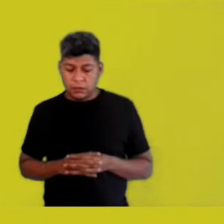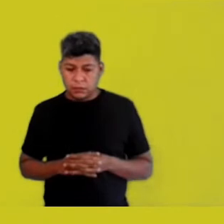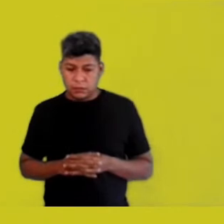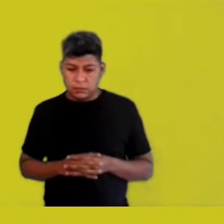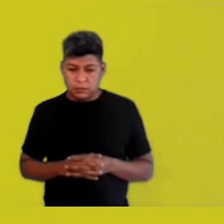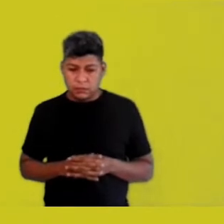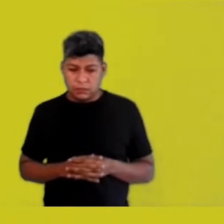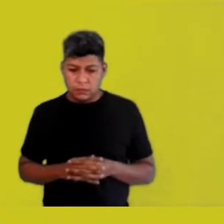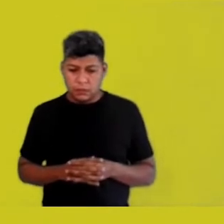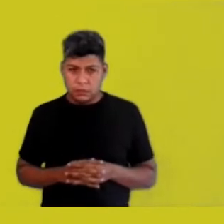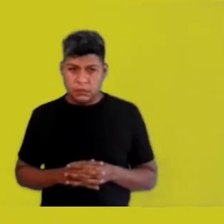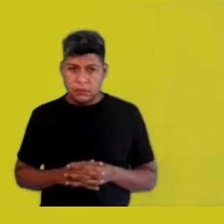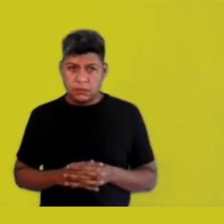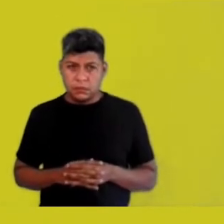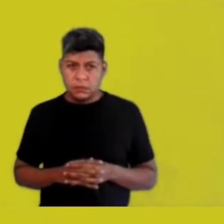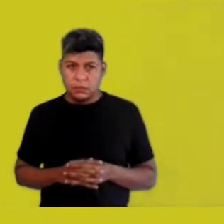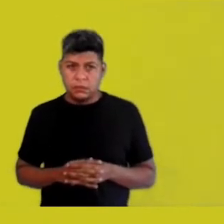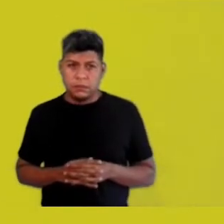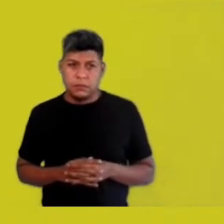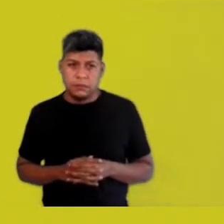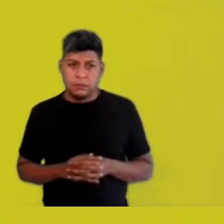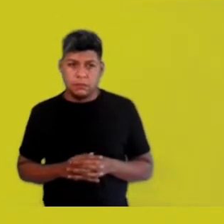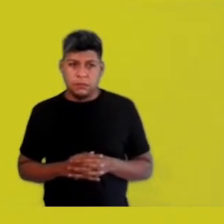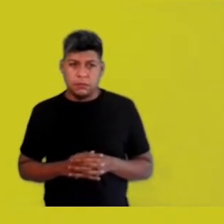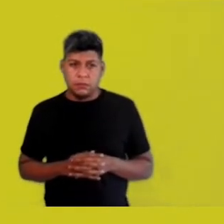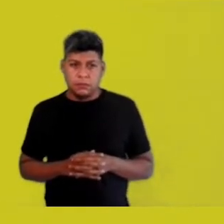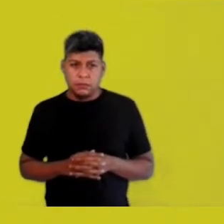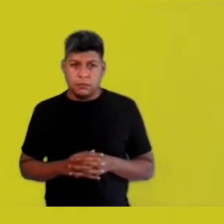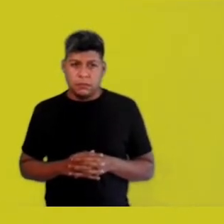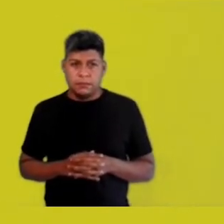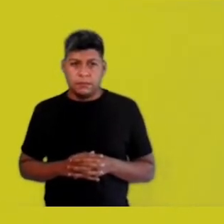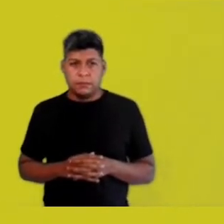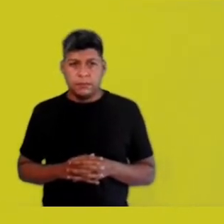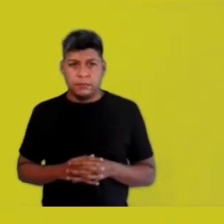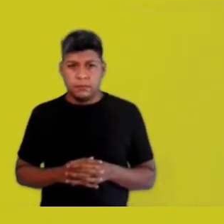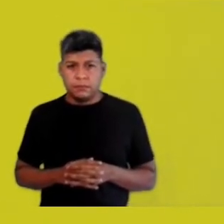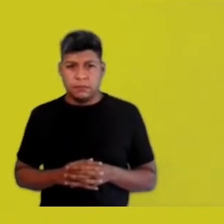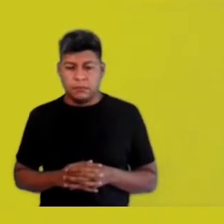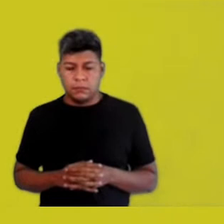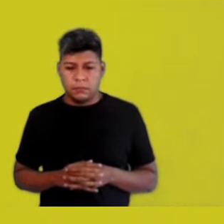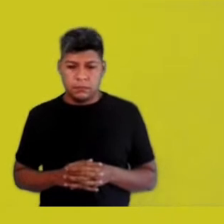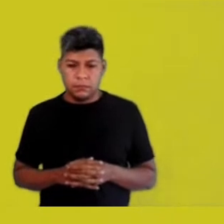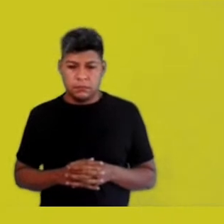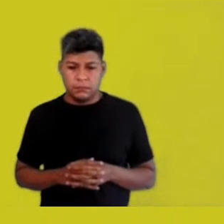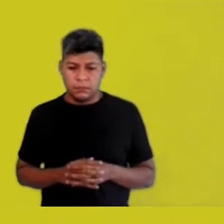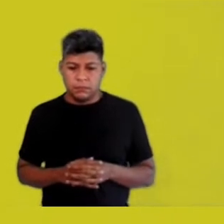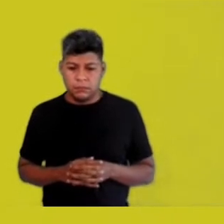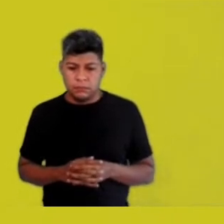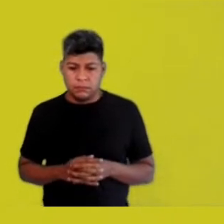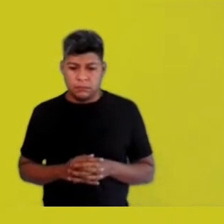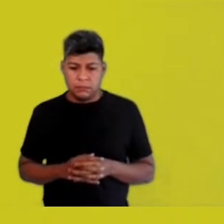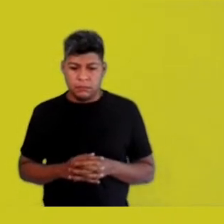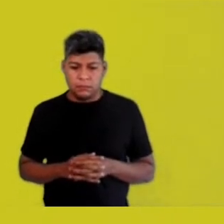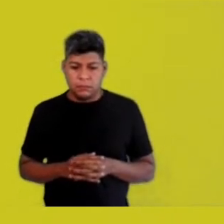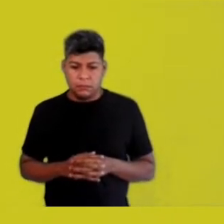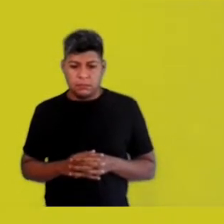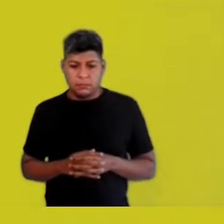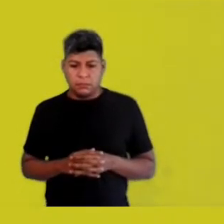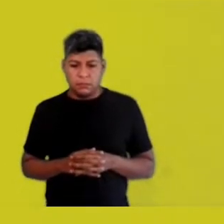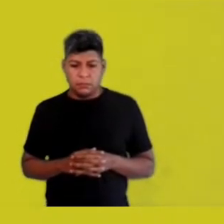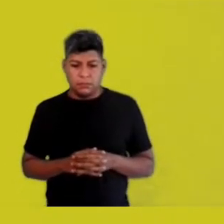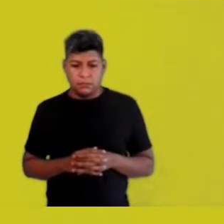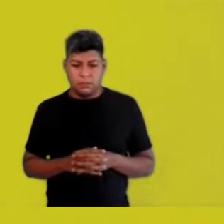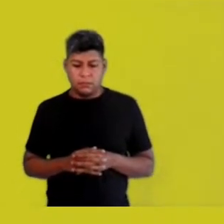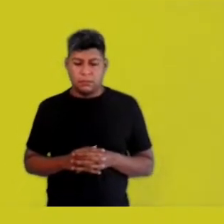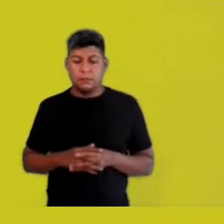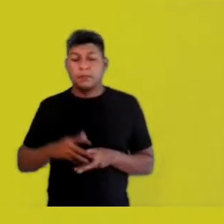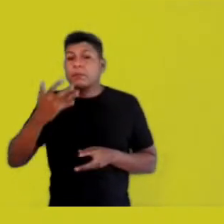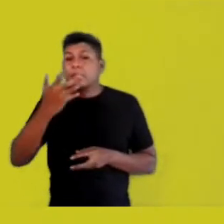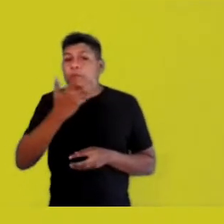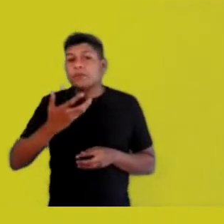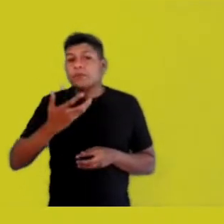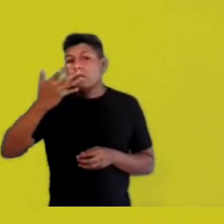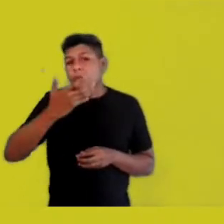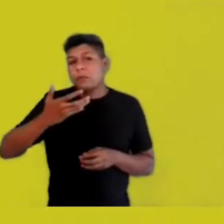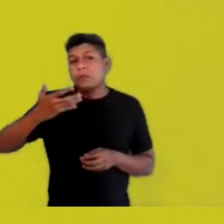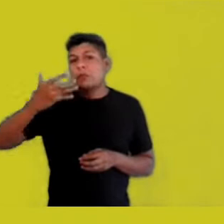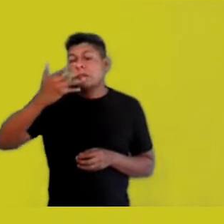In Bahia There is my enchantment